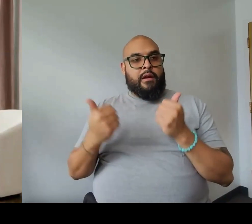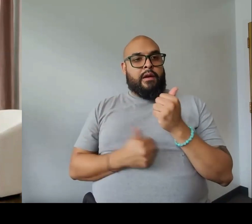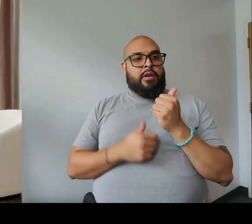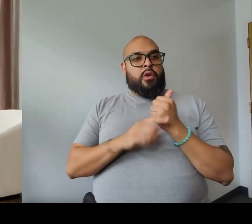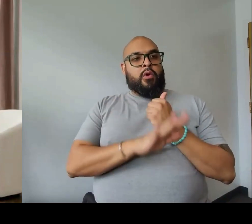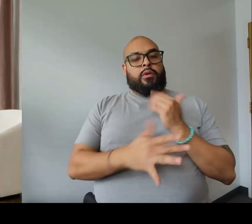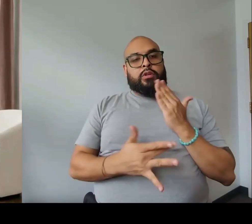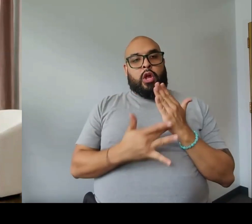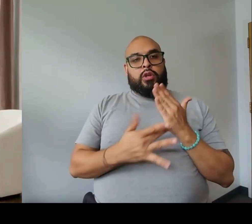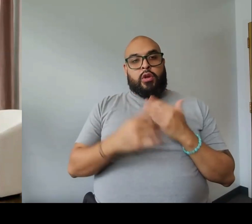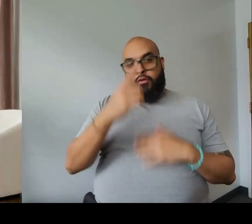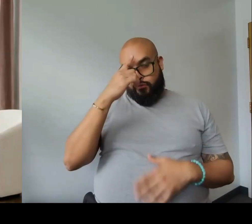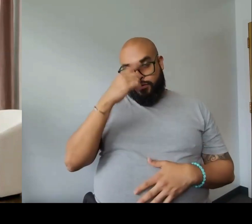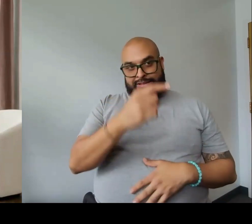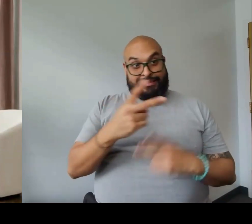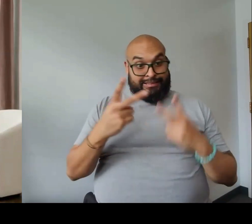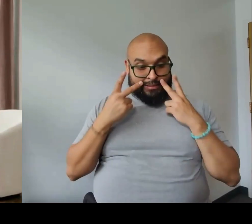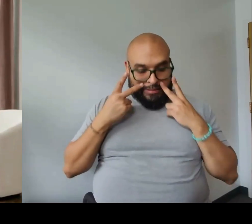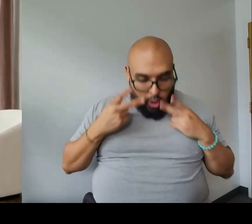But, it's all going to be